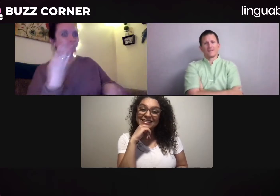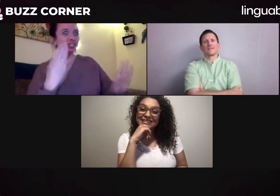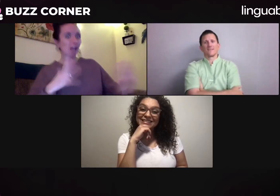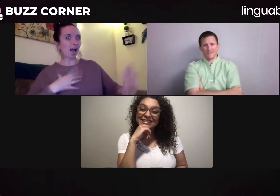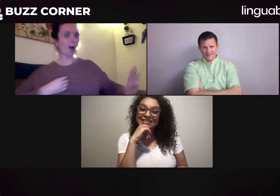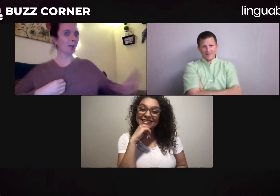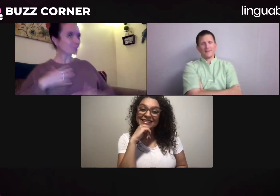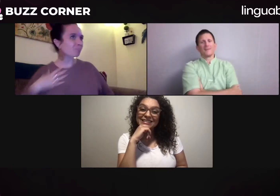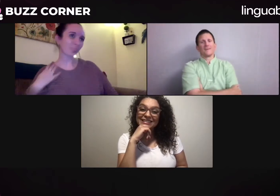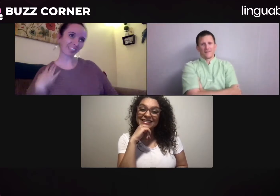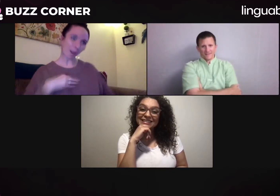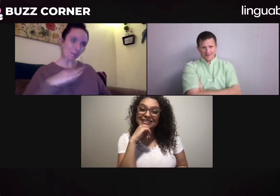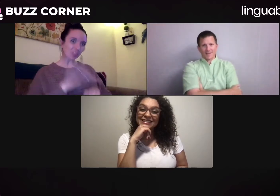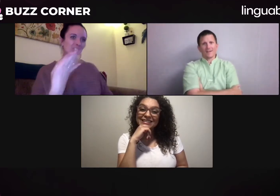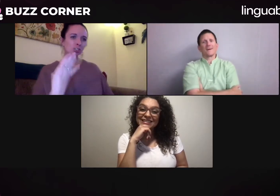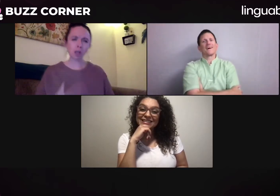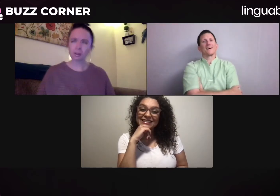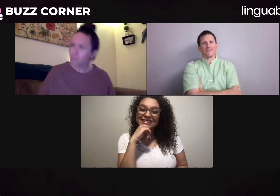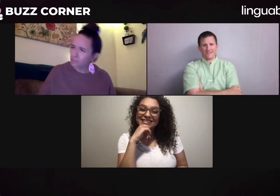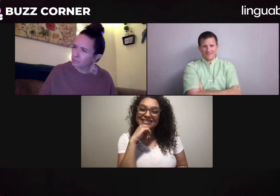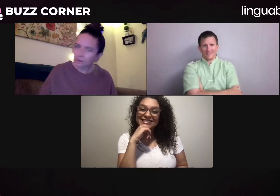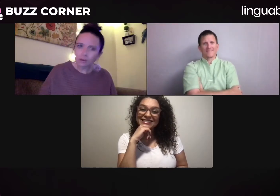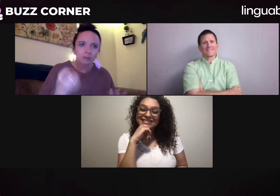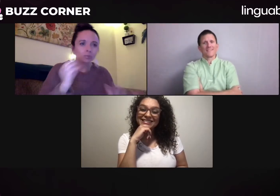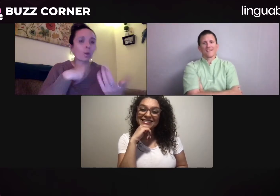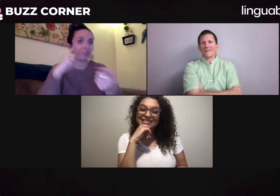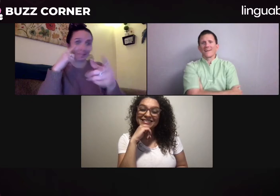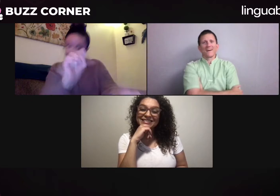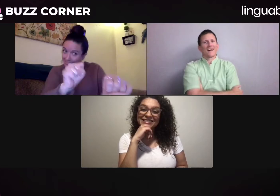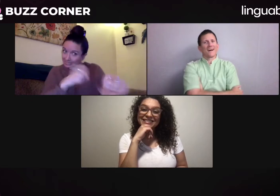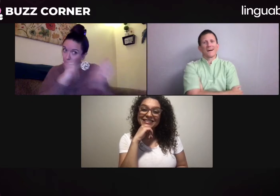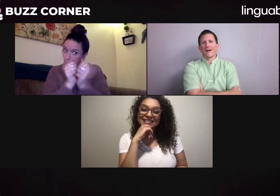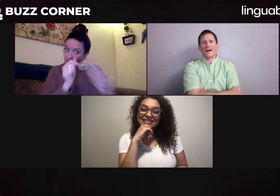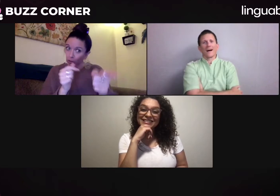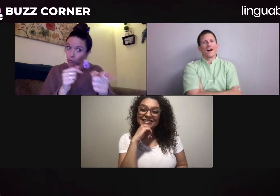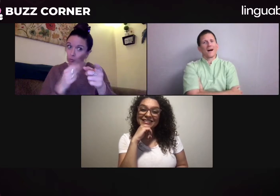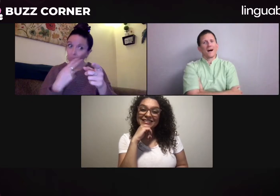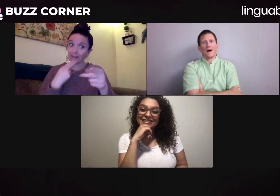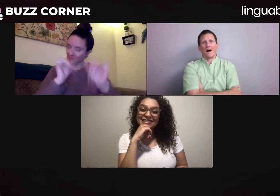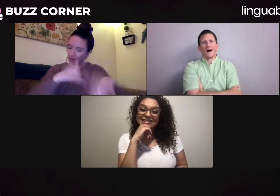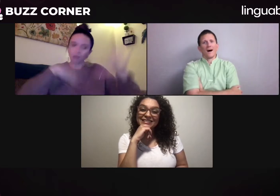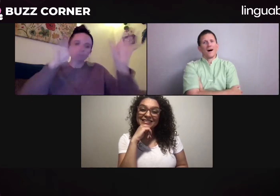and there's an interpreter there, and then the interpreter has to get ready to actually work, even if they maybe weren't